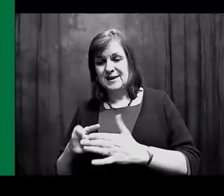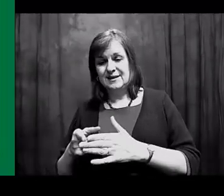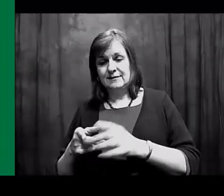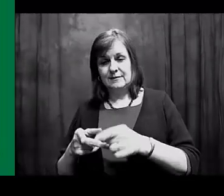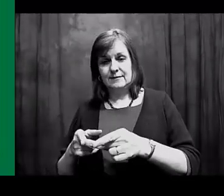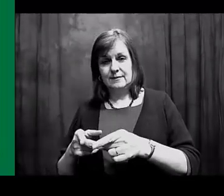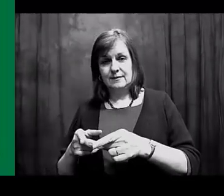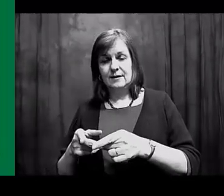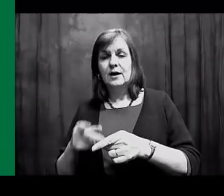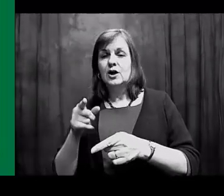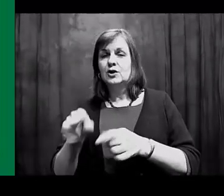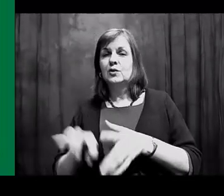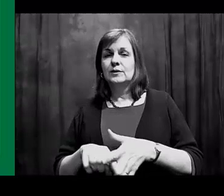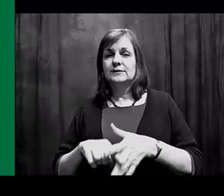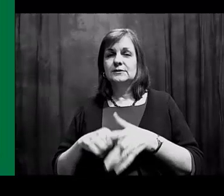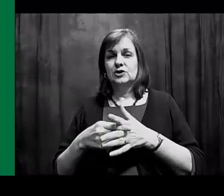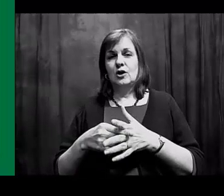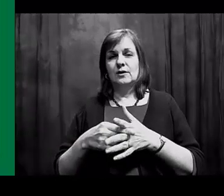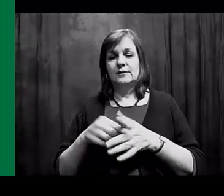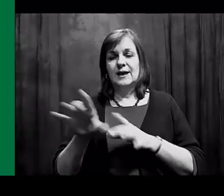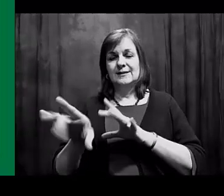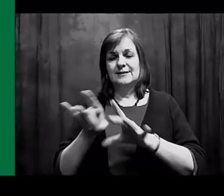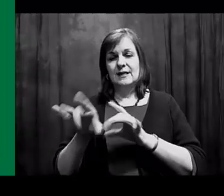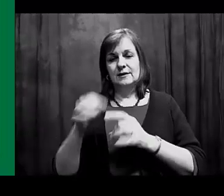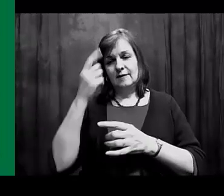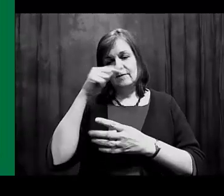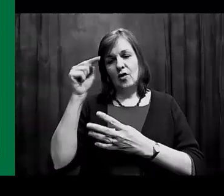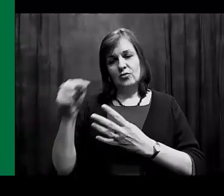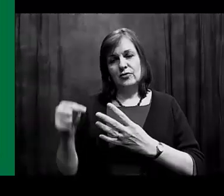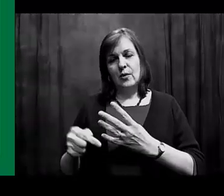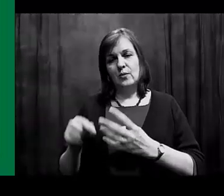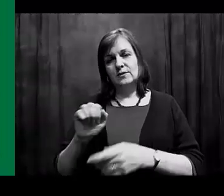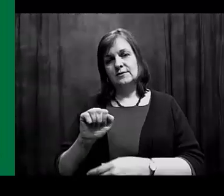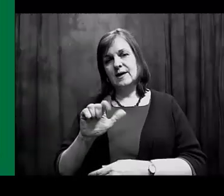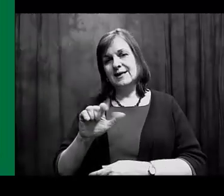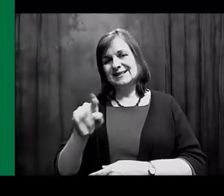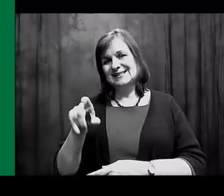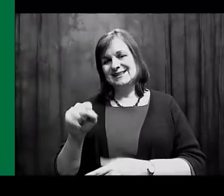means that you're gonna start selecting for those alleles that